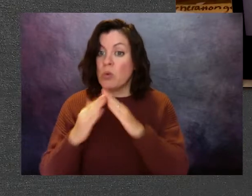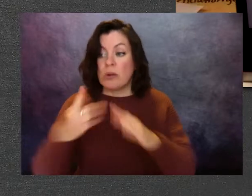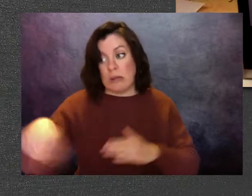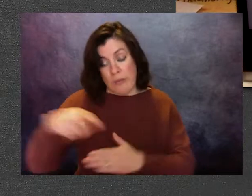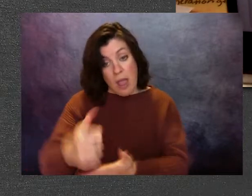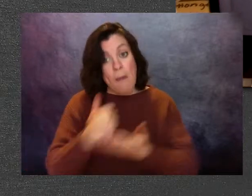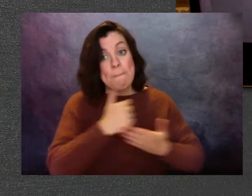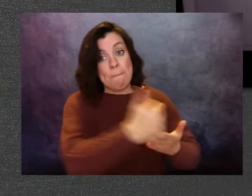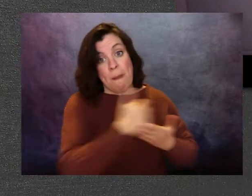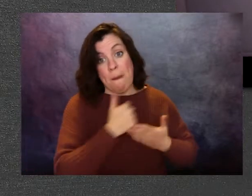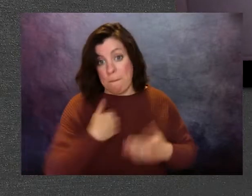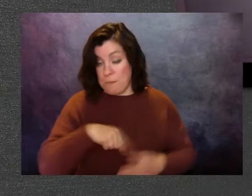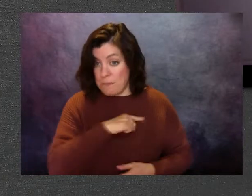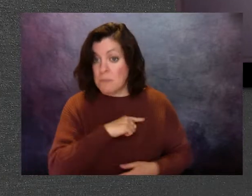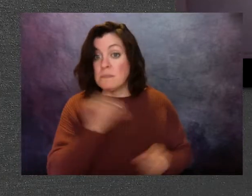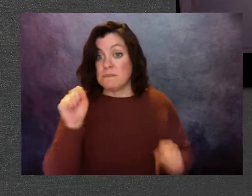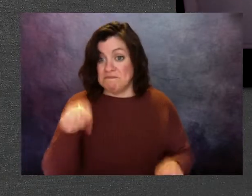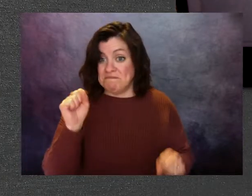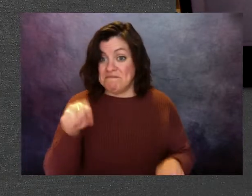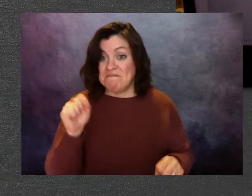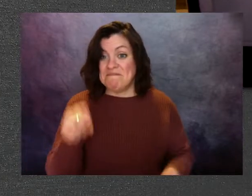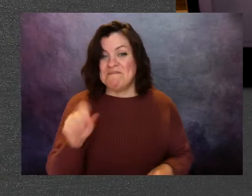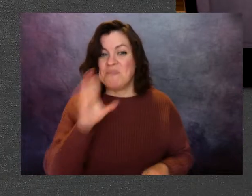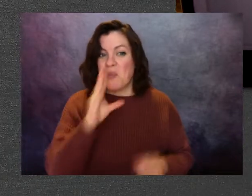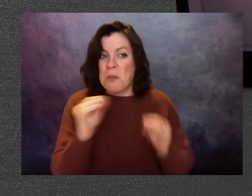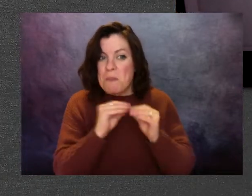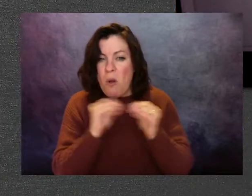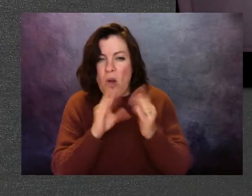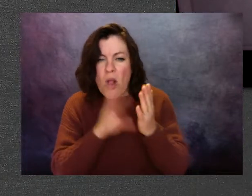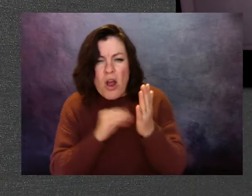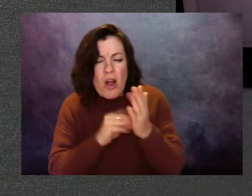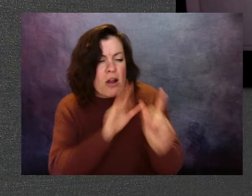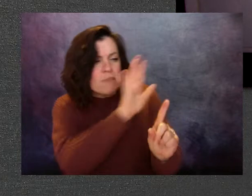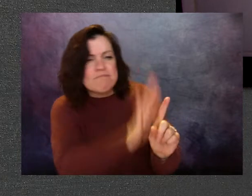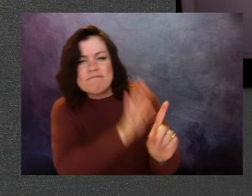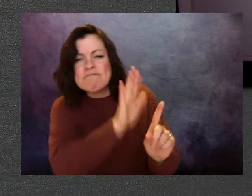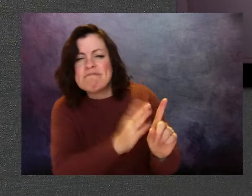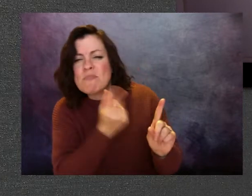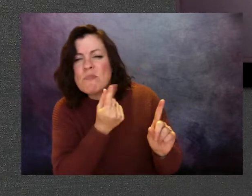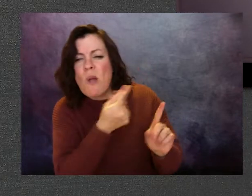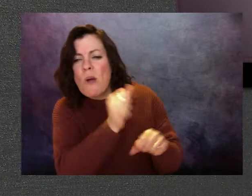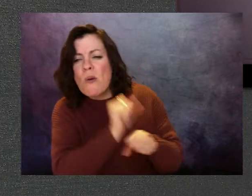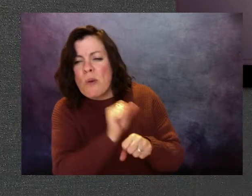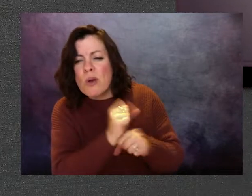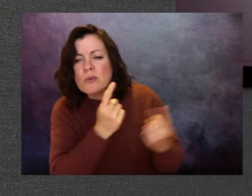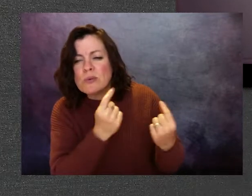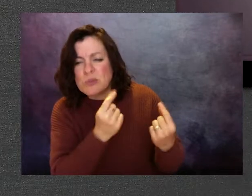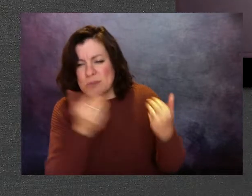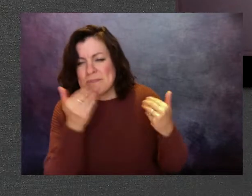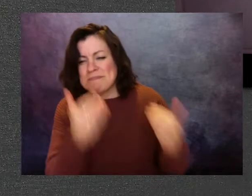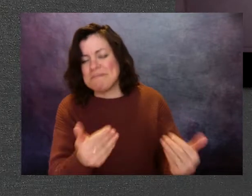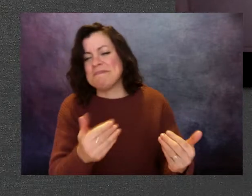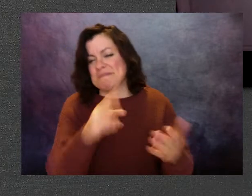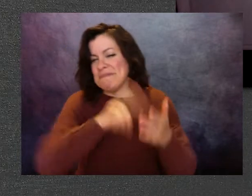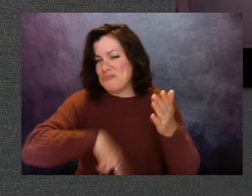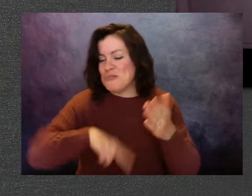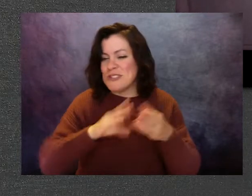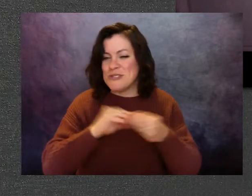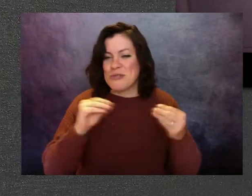That's exactly what we are learning about today. So let's dive on into our story and check out tiny bill